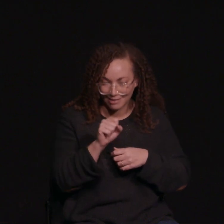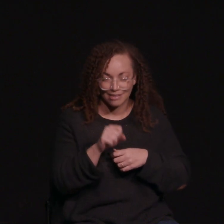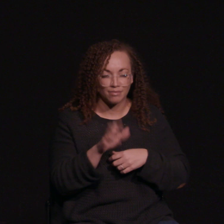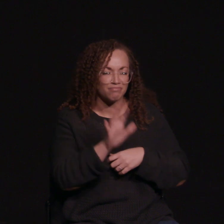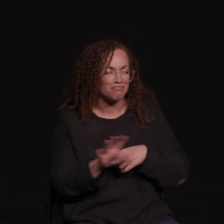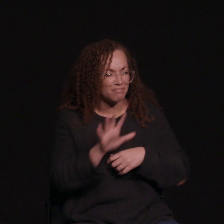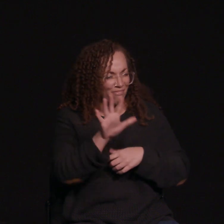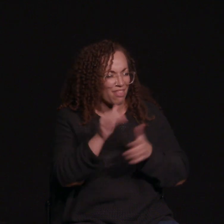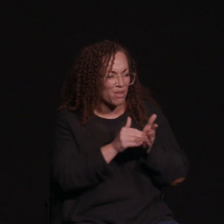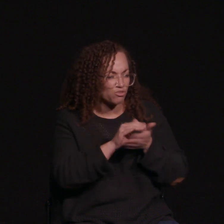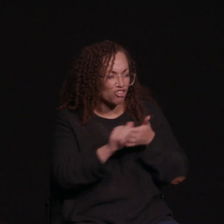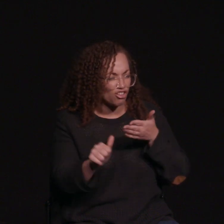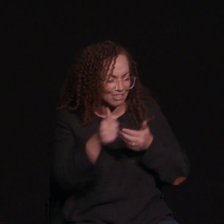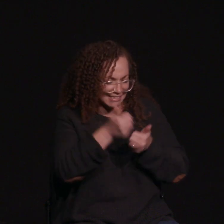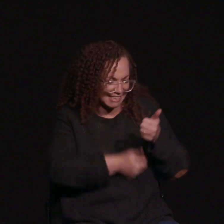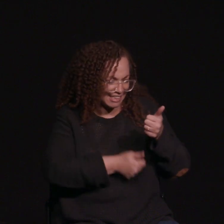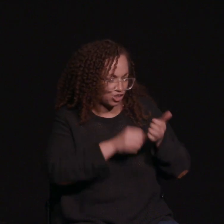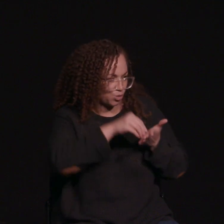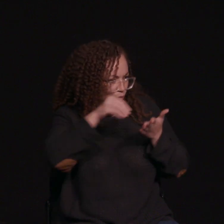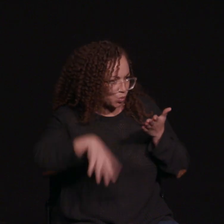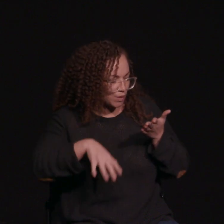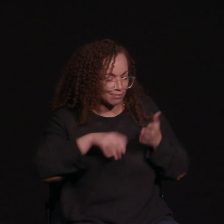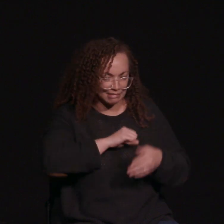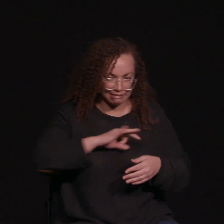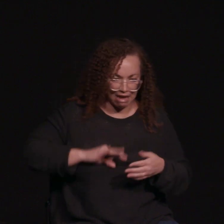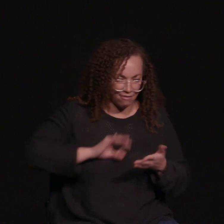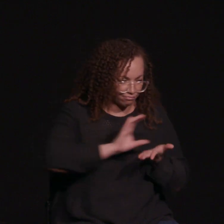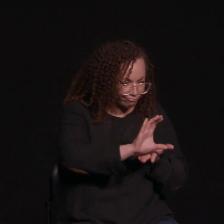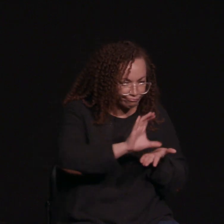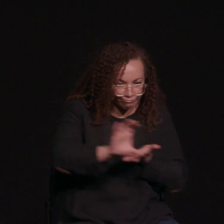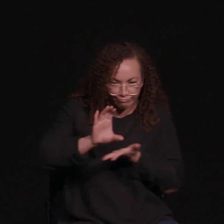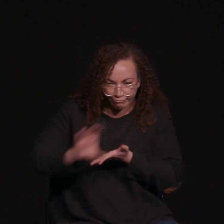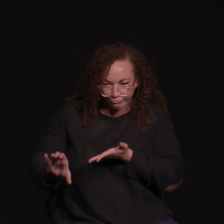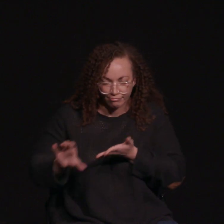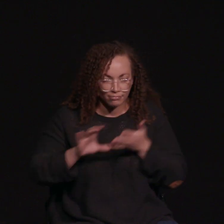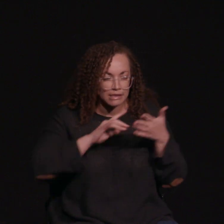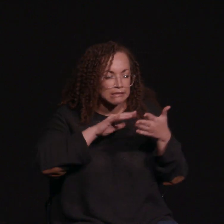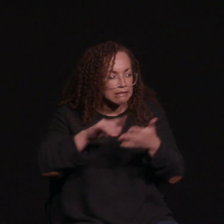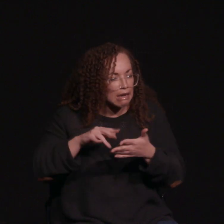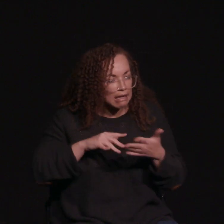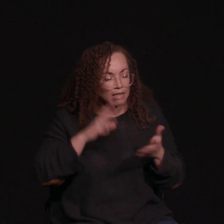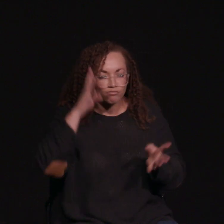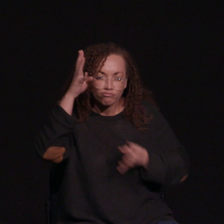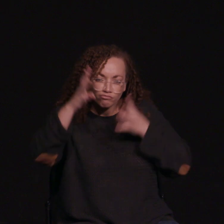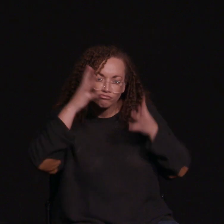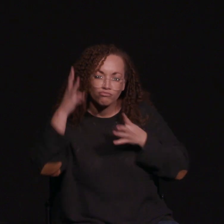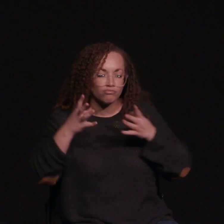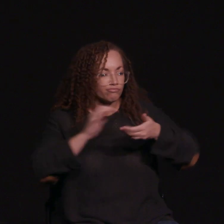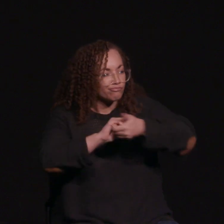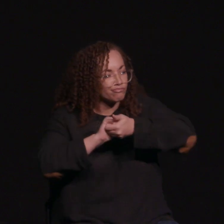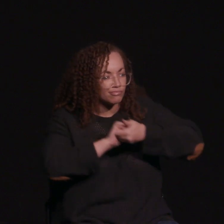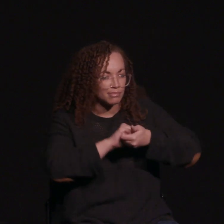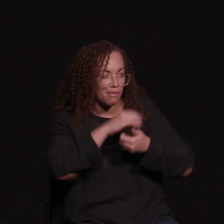faculty, and staff, supporting innovative Black-centered collaborative projects, more than a third of which involve